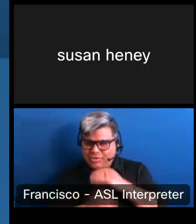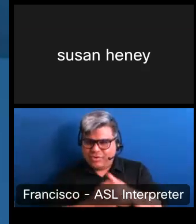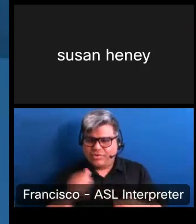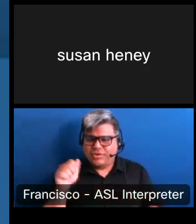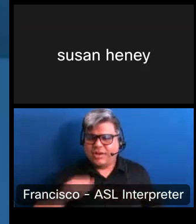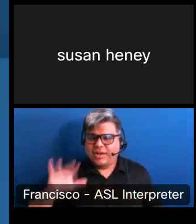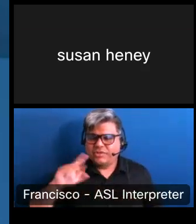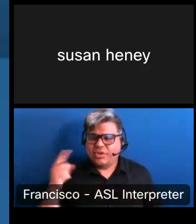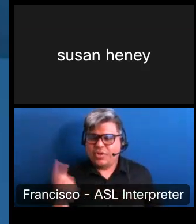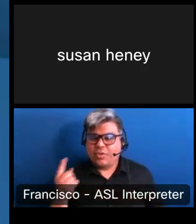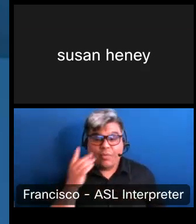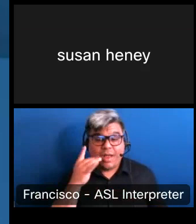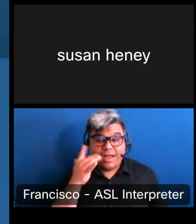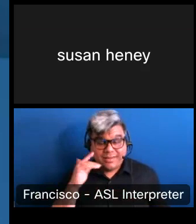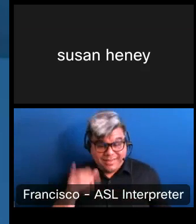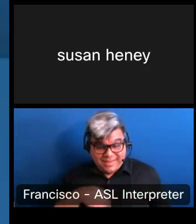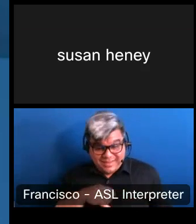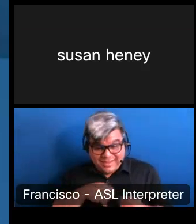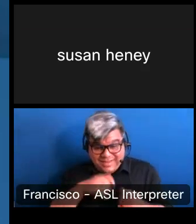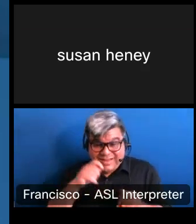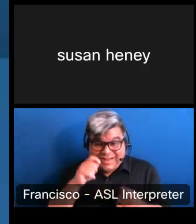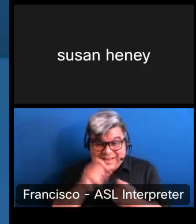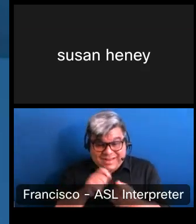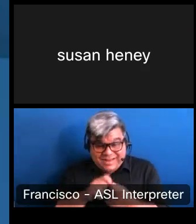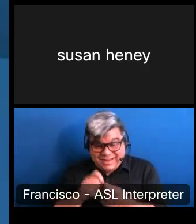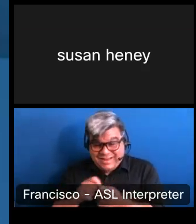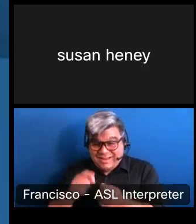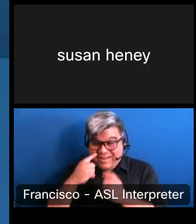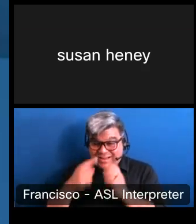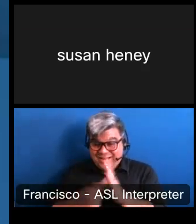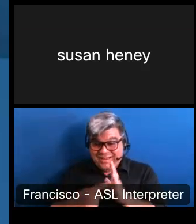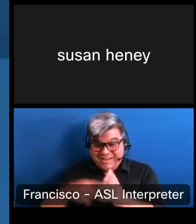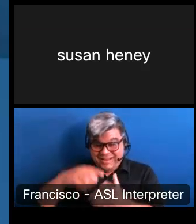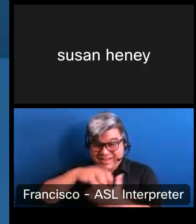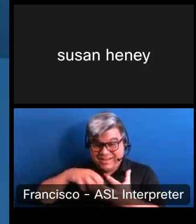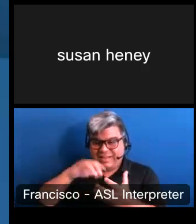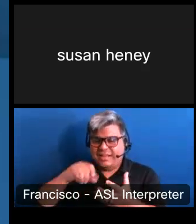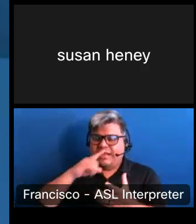detailed groups in the example combinations are part of the larger Asian race category.